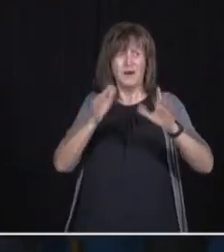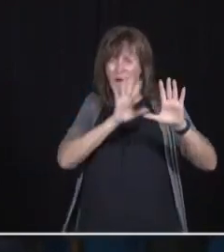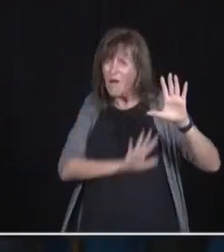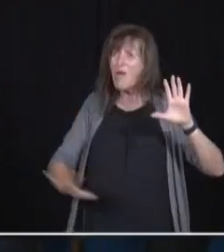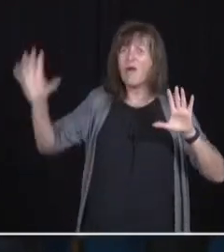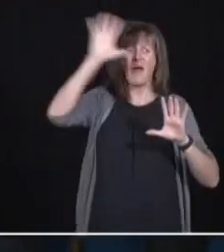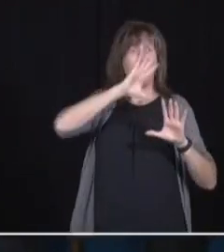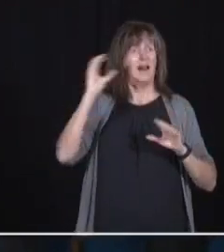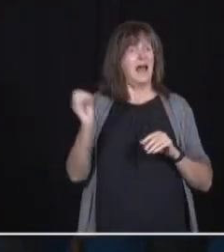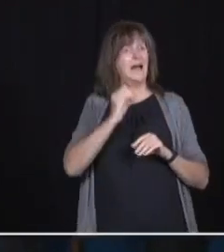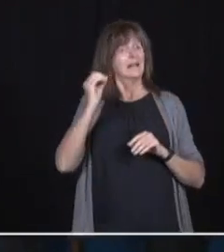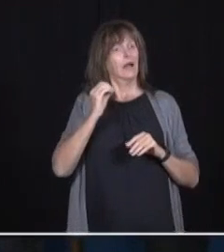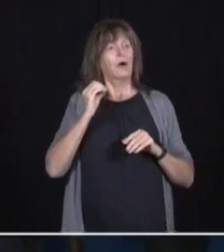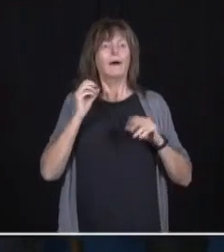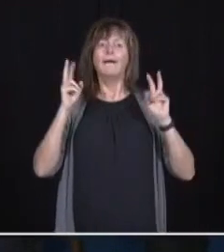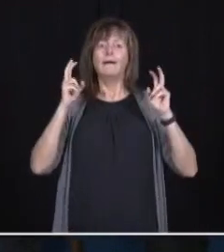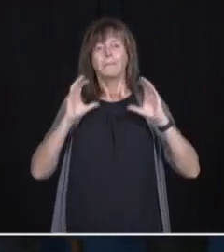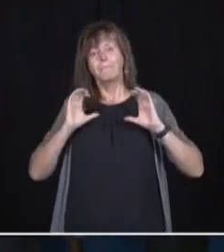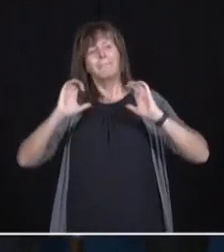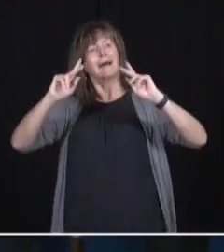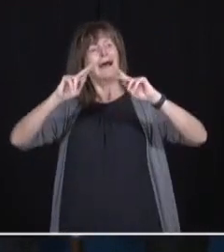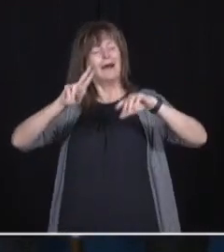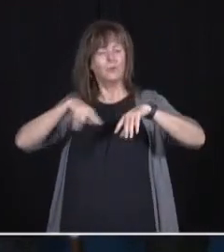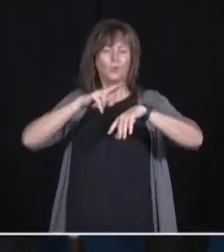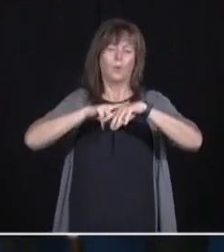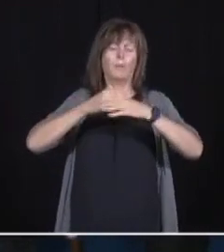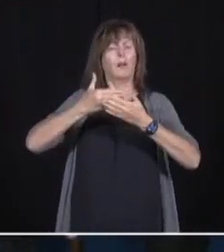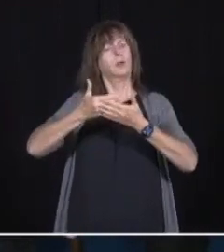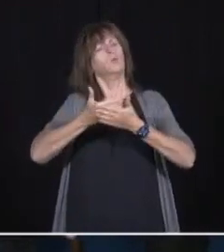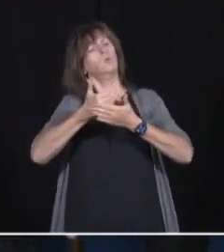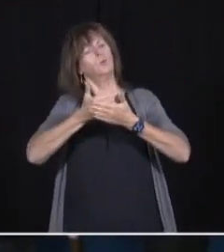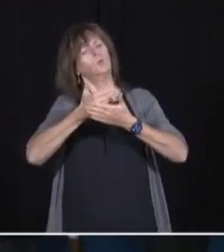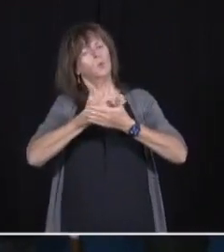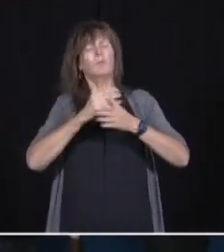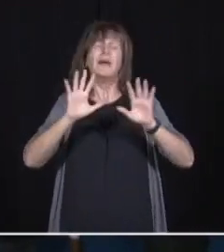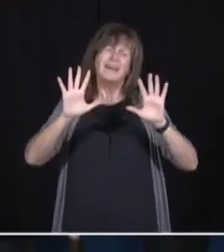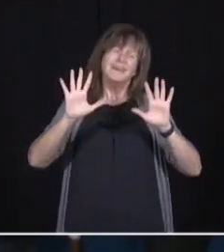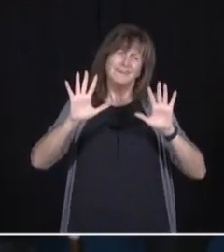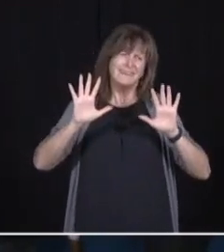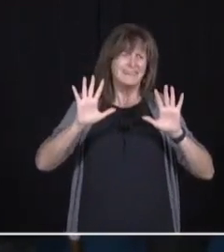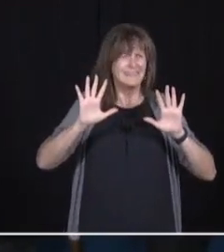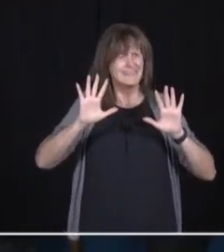Wearing masks where that is not possible. Frequent handwashing. Please, everybody. Please follow these public health measures